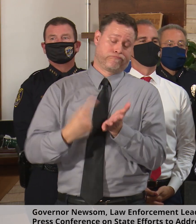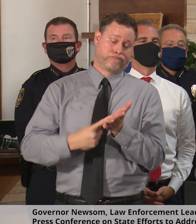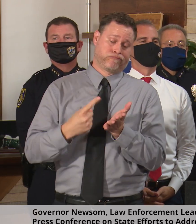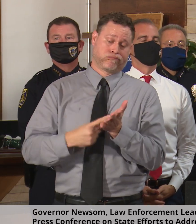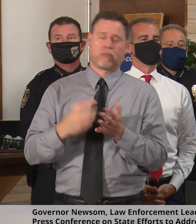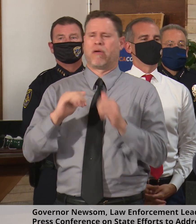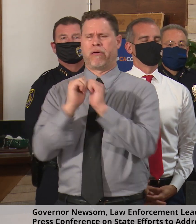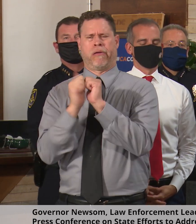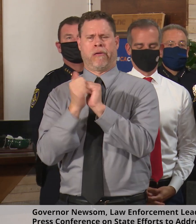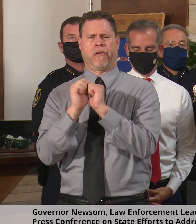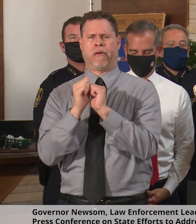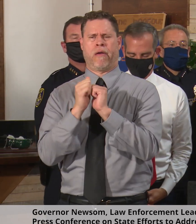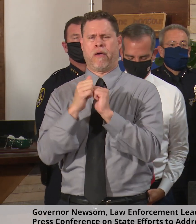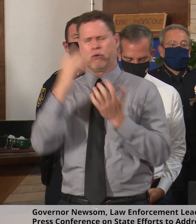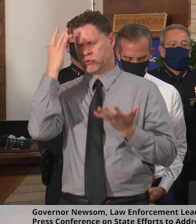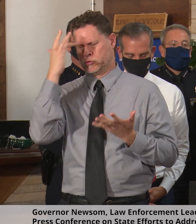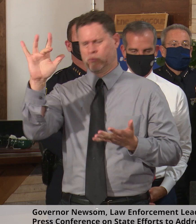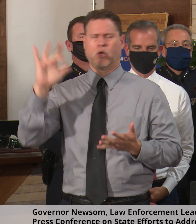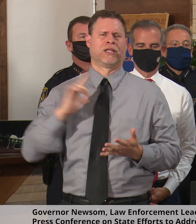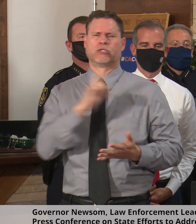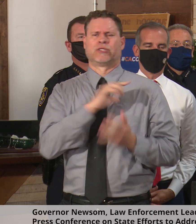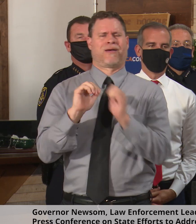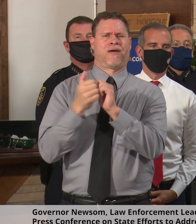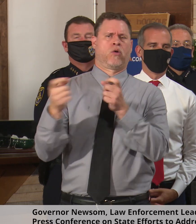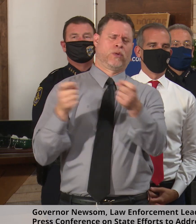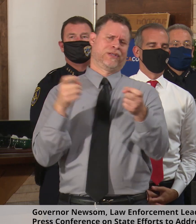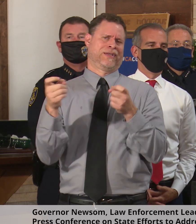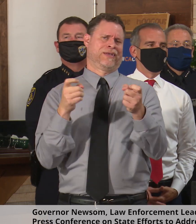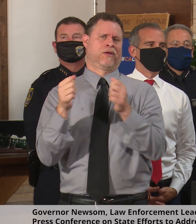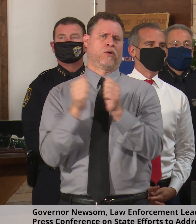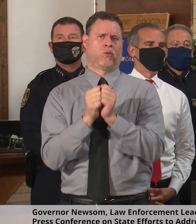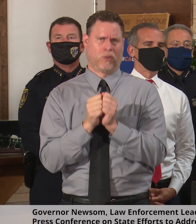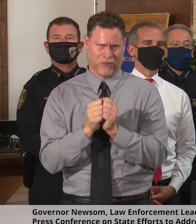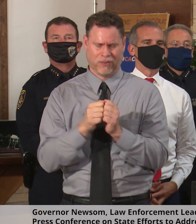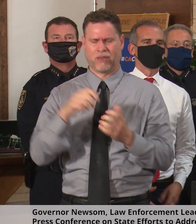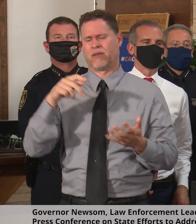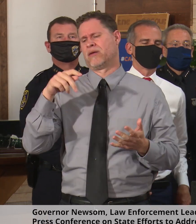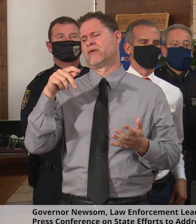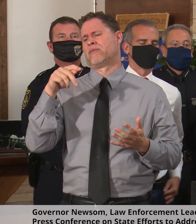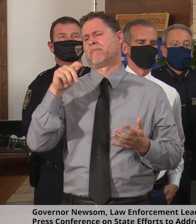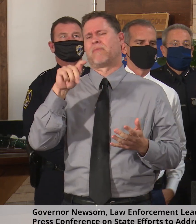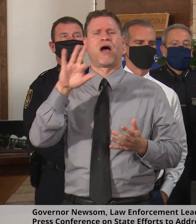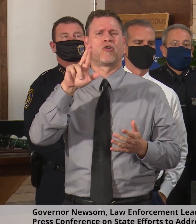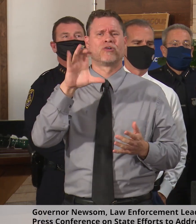how do we have a smart legislation, how do we deal with porch piracy, retail theft and